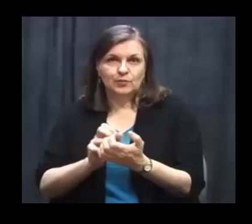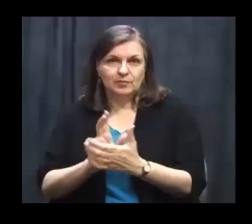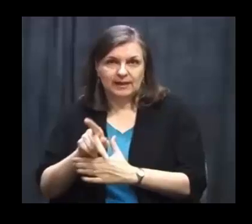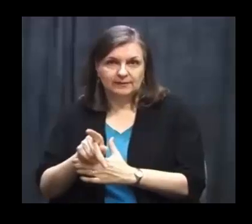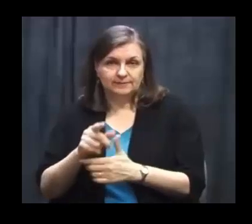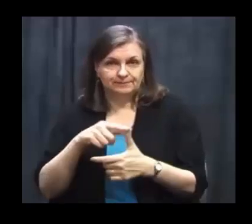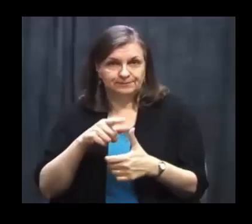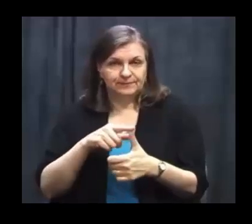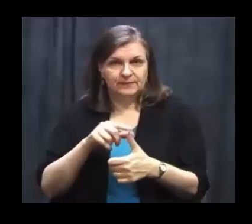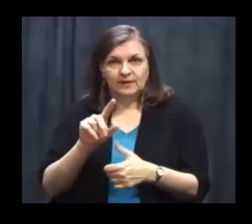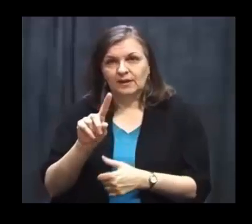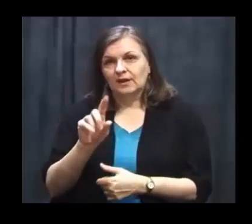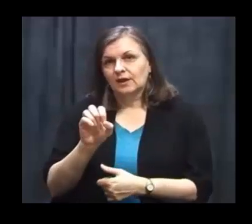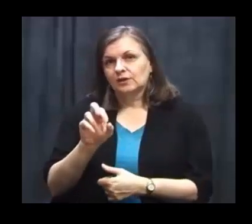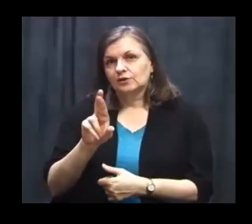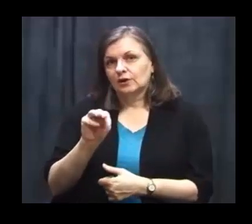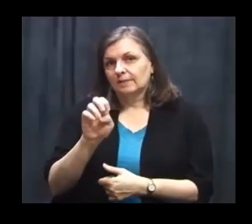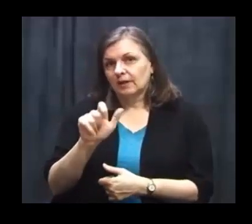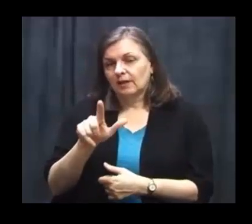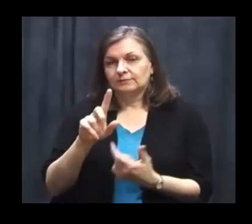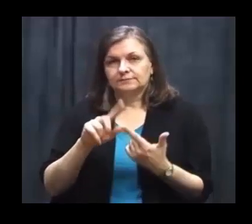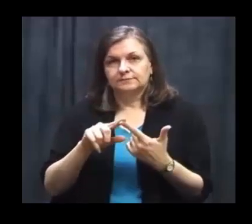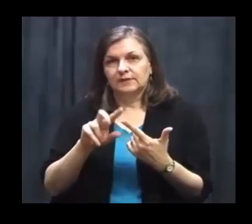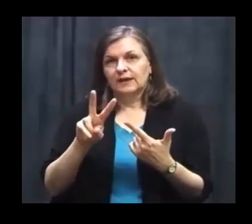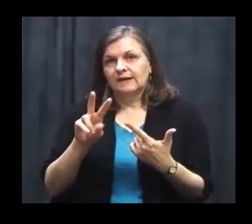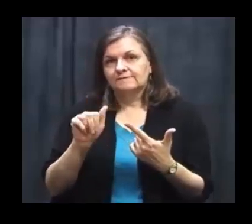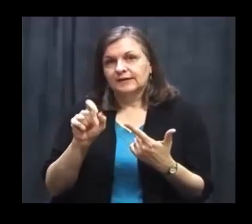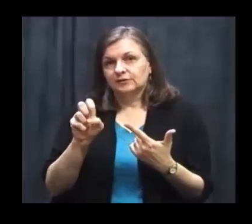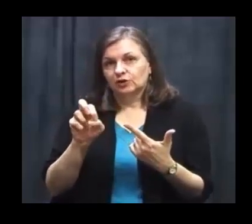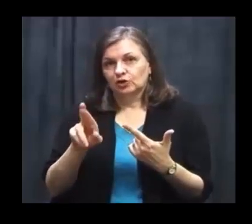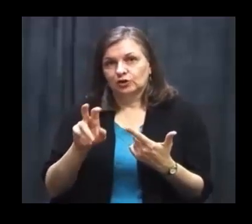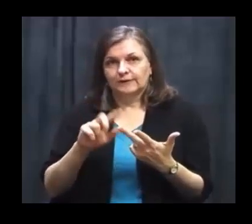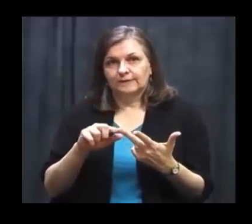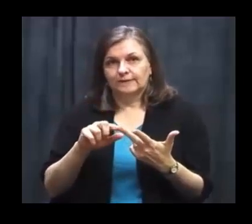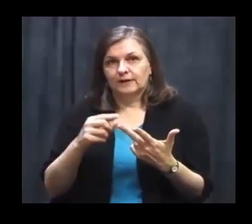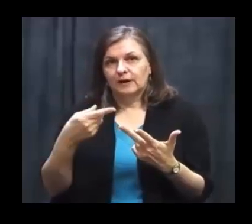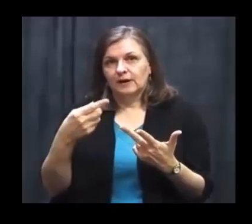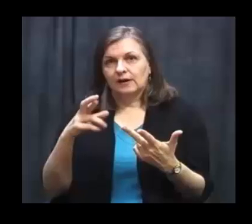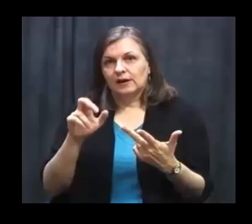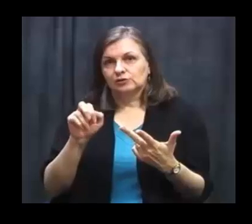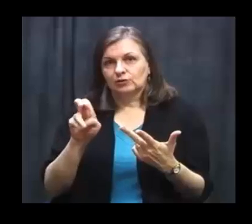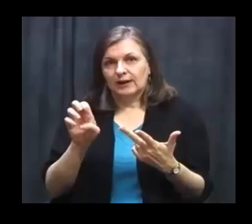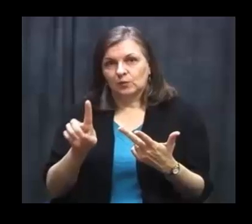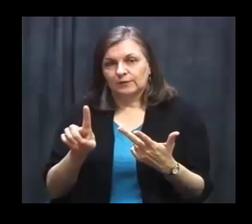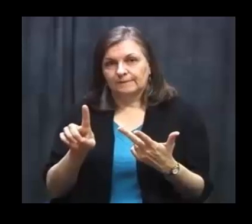plants those are dermal vascular and ground